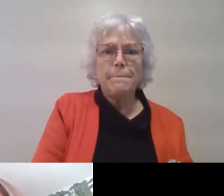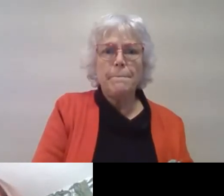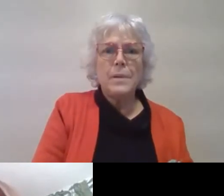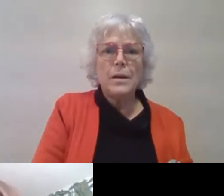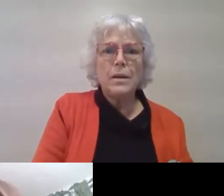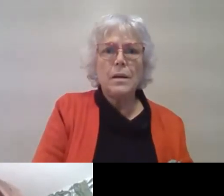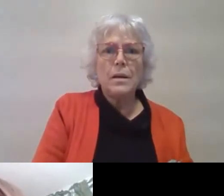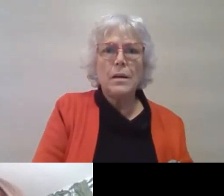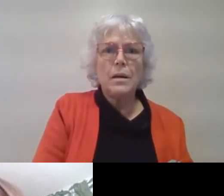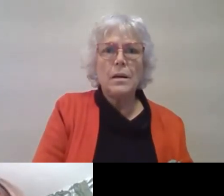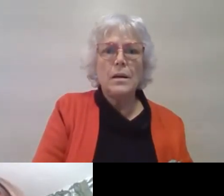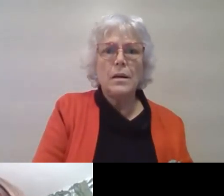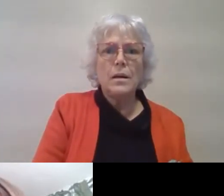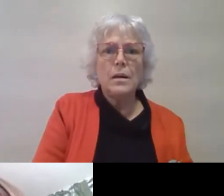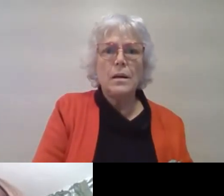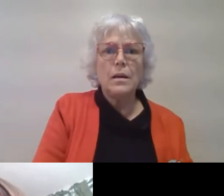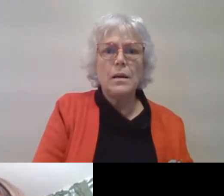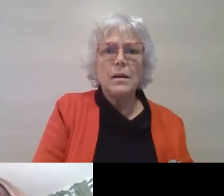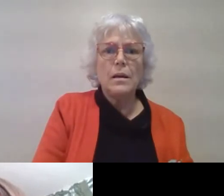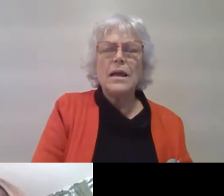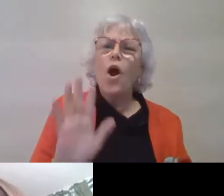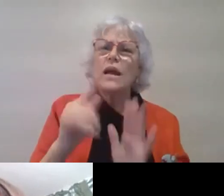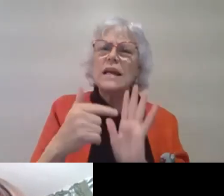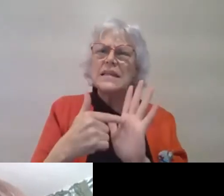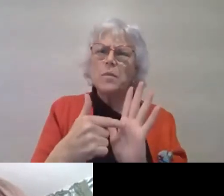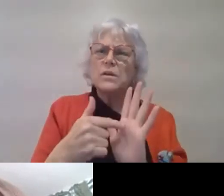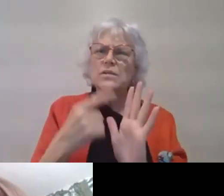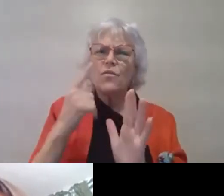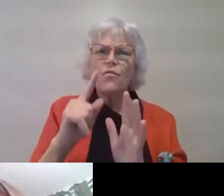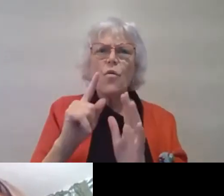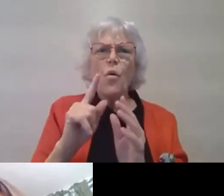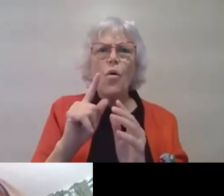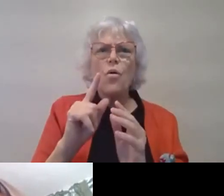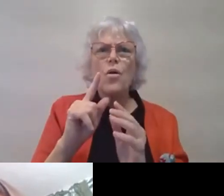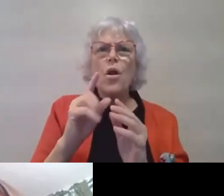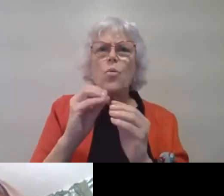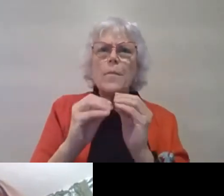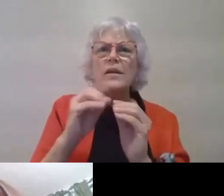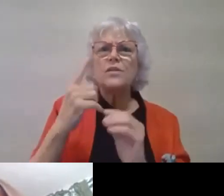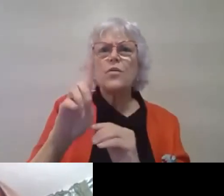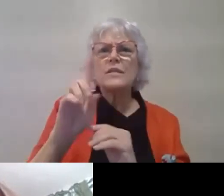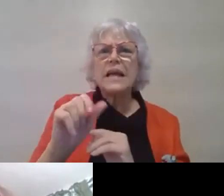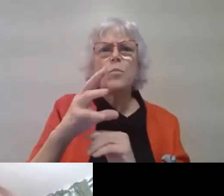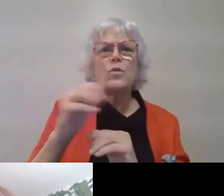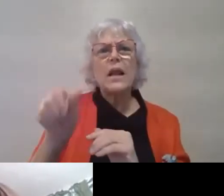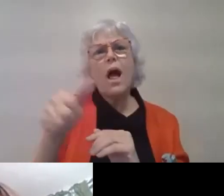examples of reparations for disabled people or other marginalized people given by federal